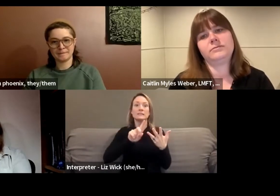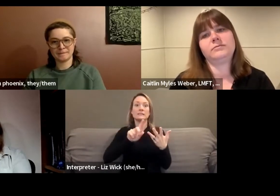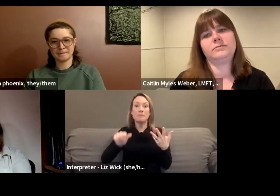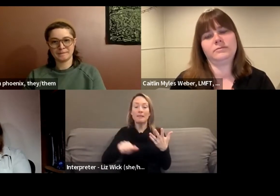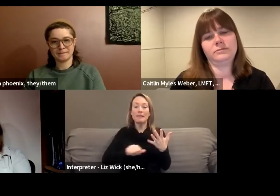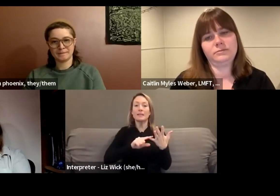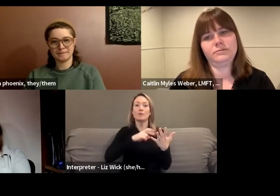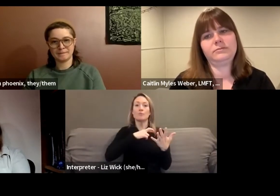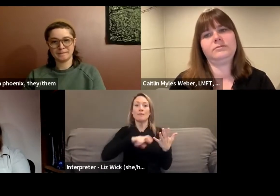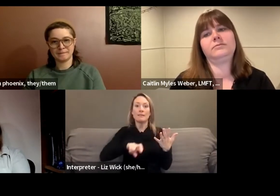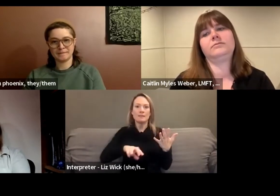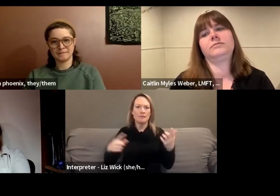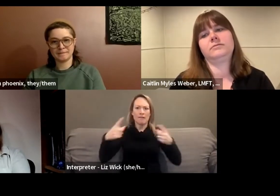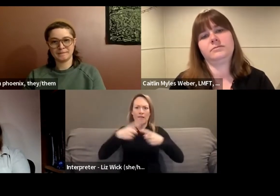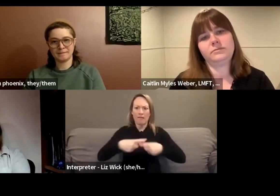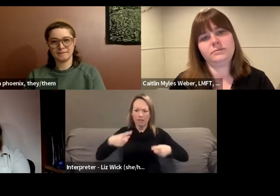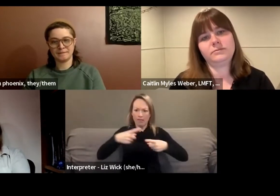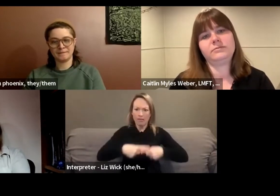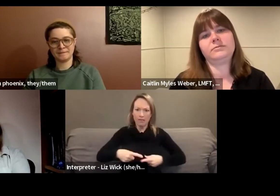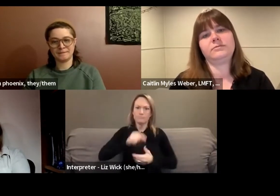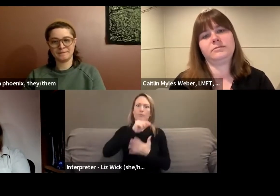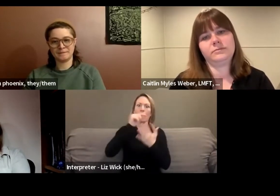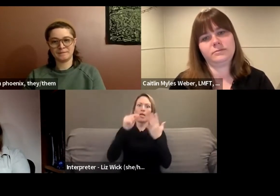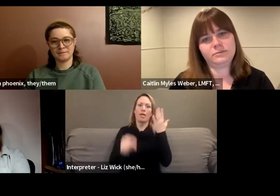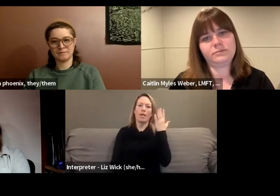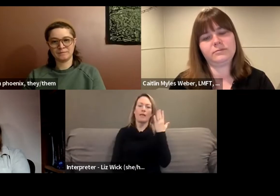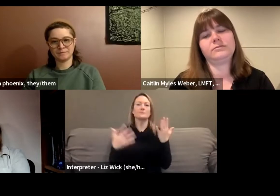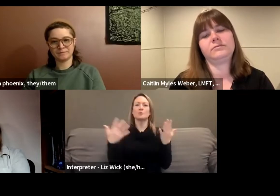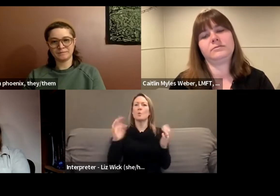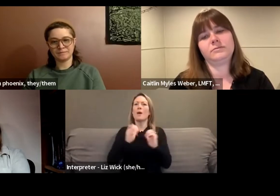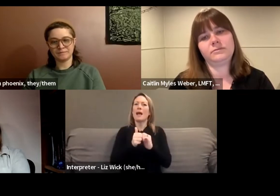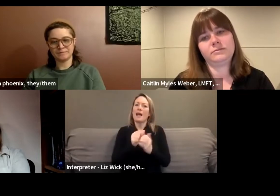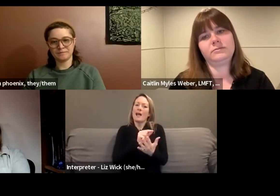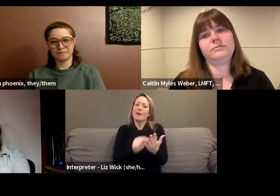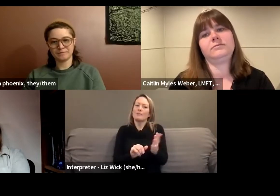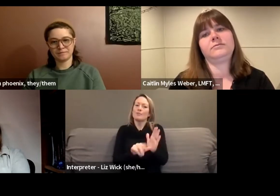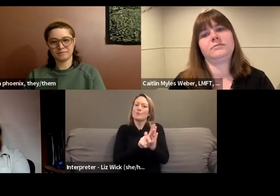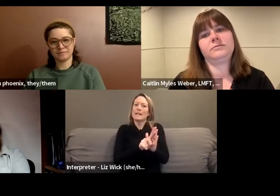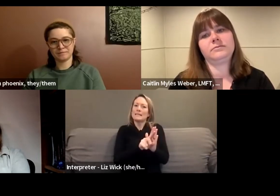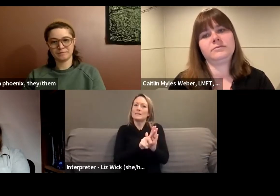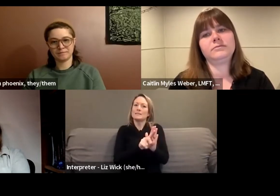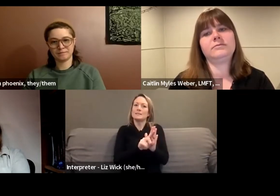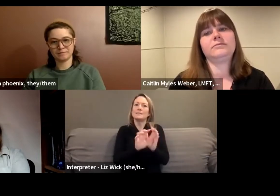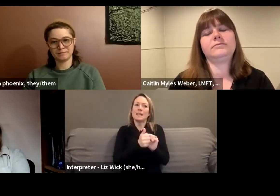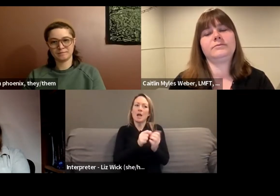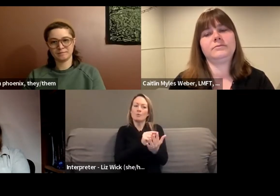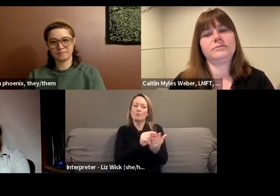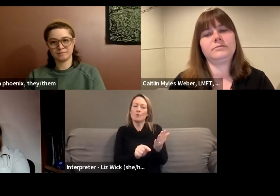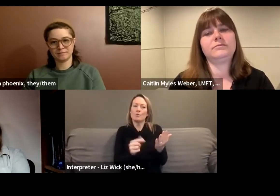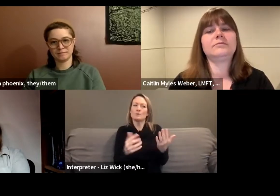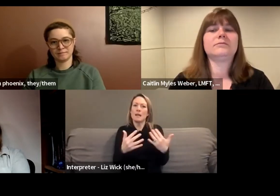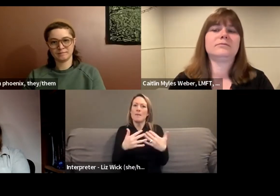or lots of those things. So how do those identities blend and work?